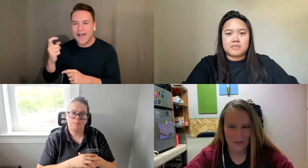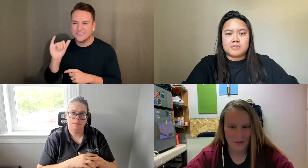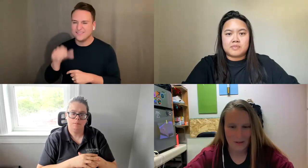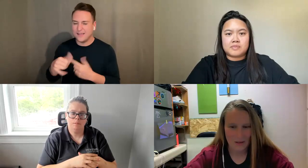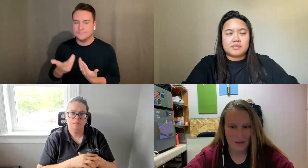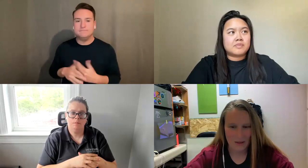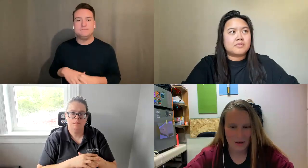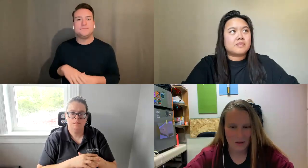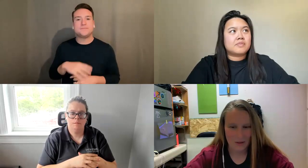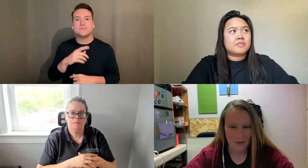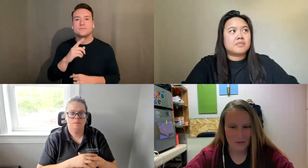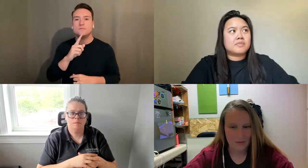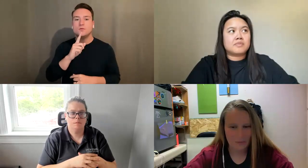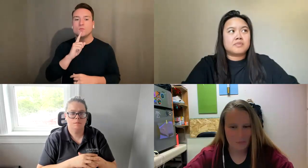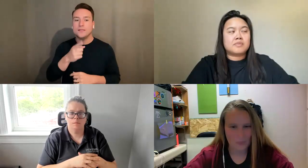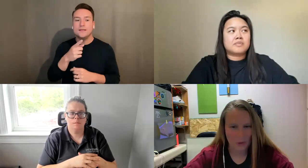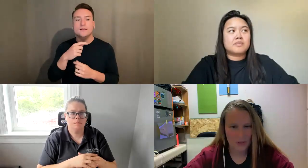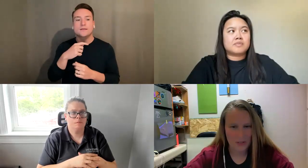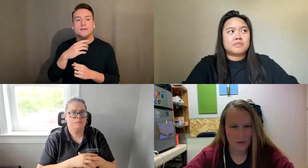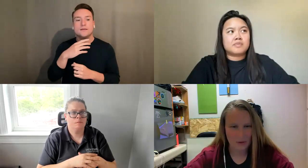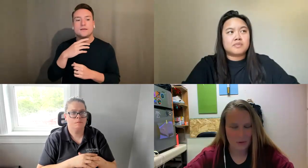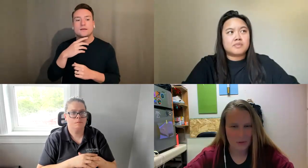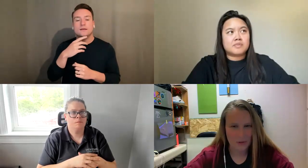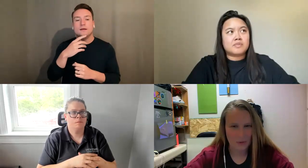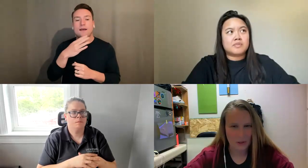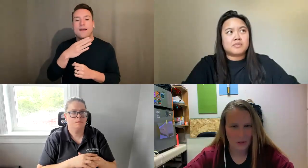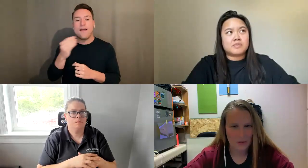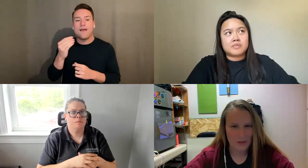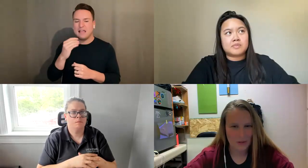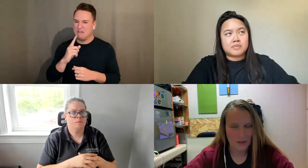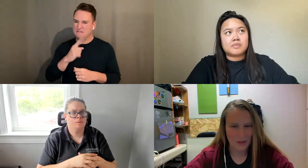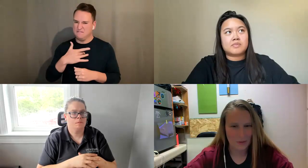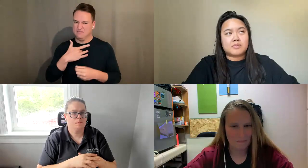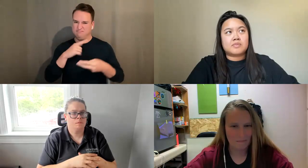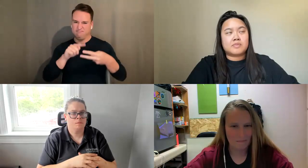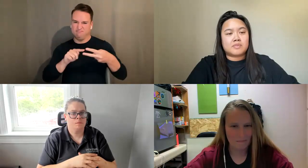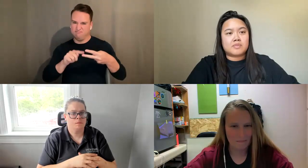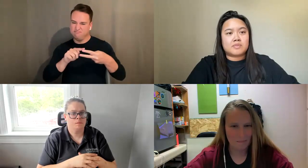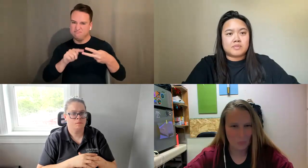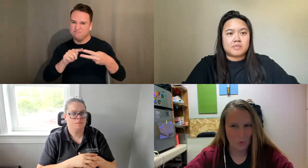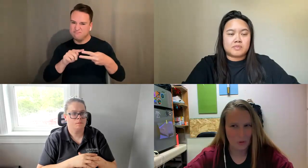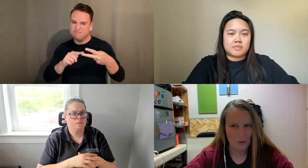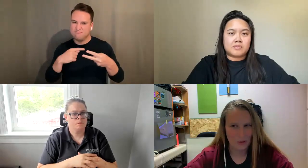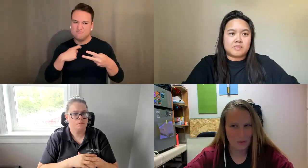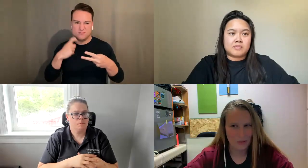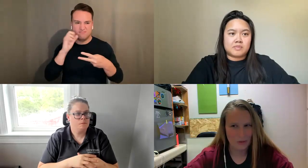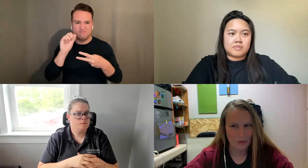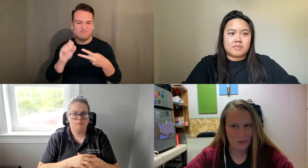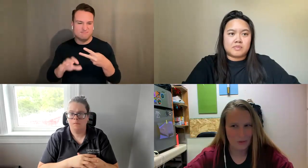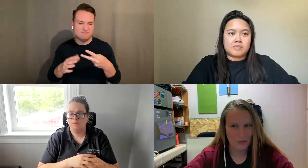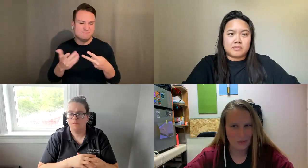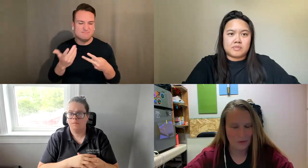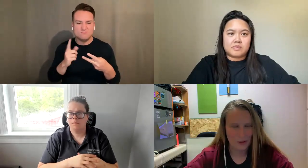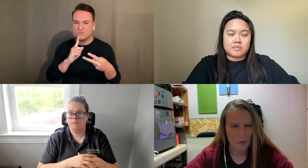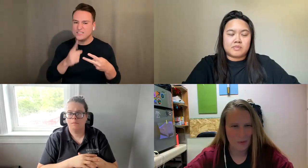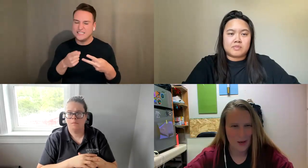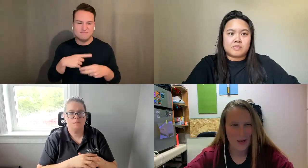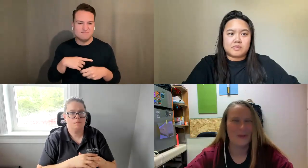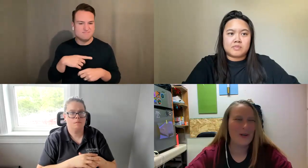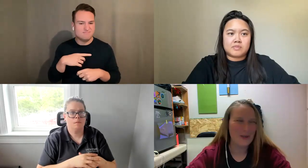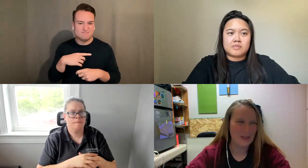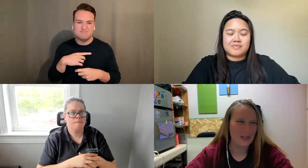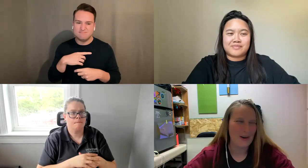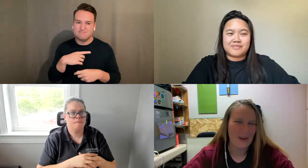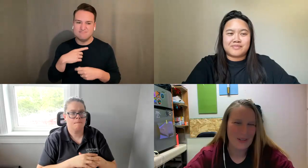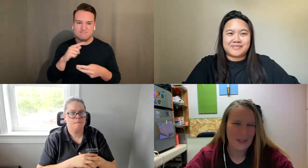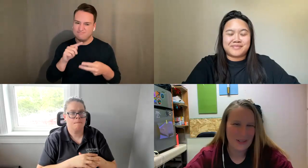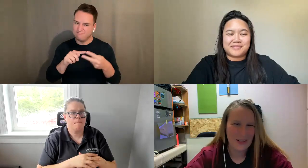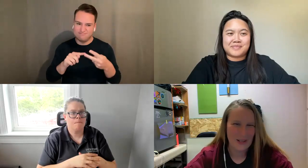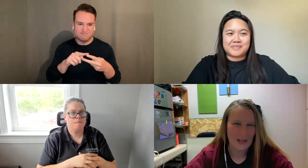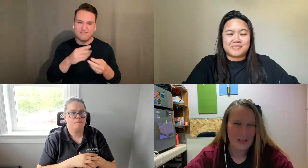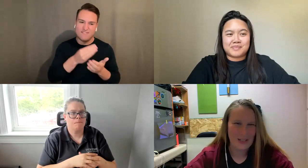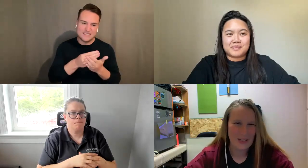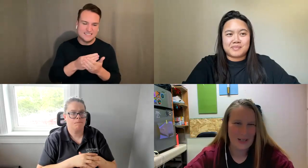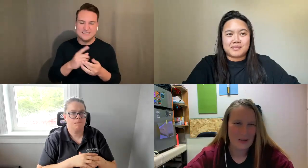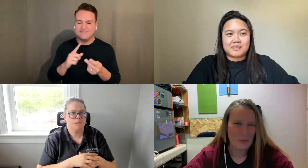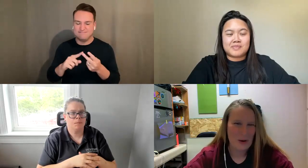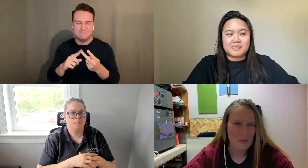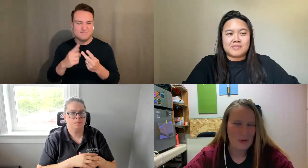And then I would say those two things were really off the top of my head were all that I needed.